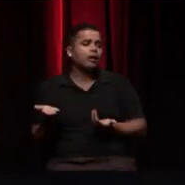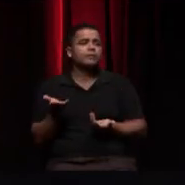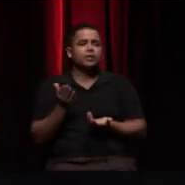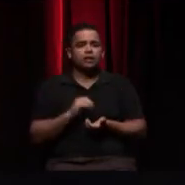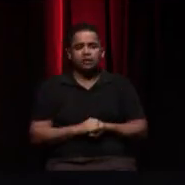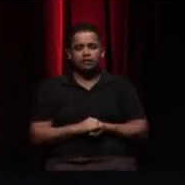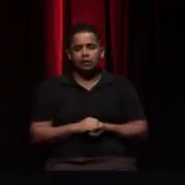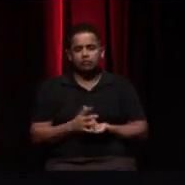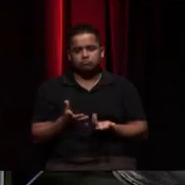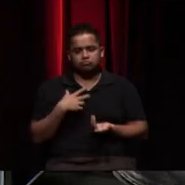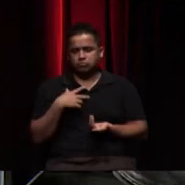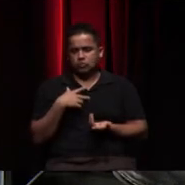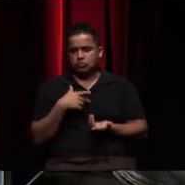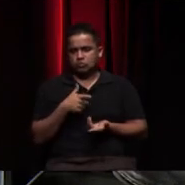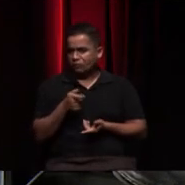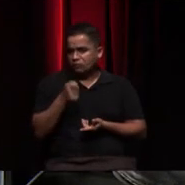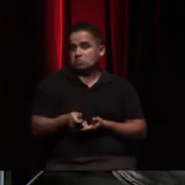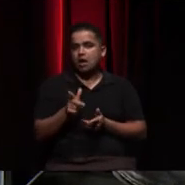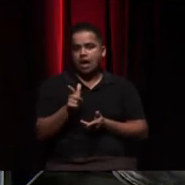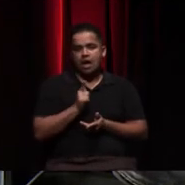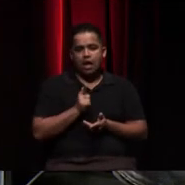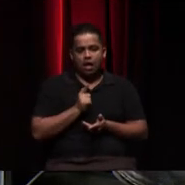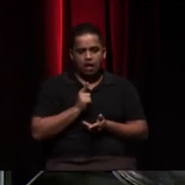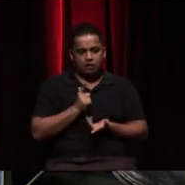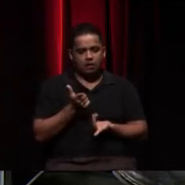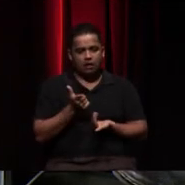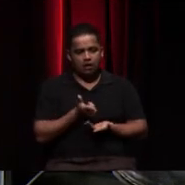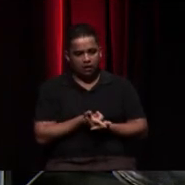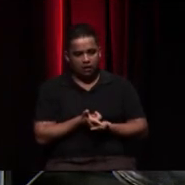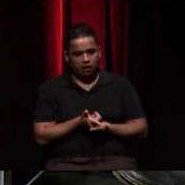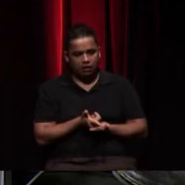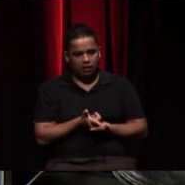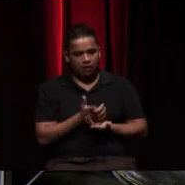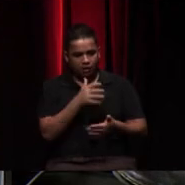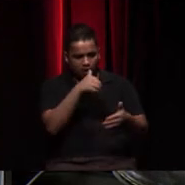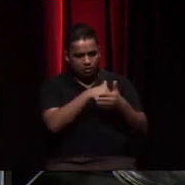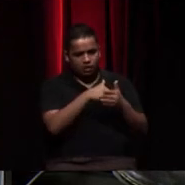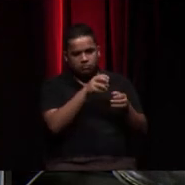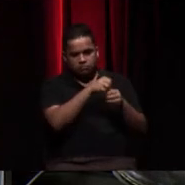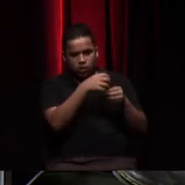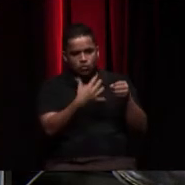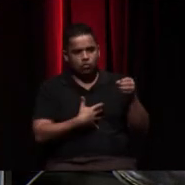I can’t say advertisers interfere with the content we will publish,